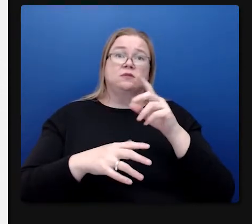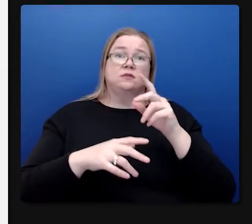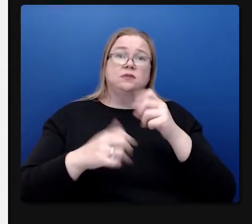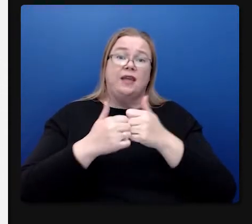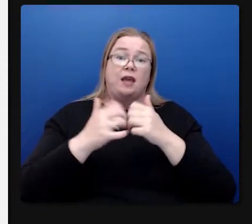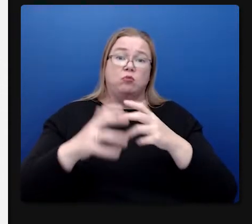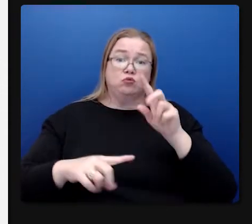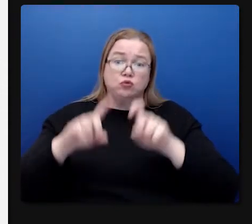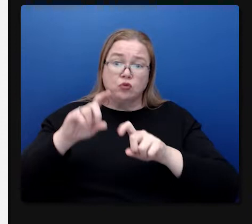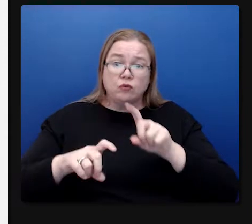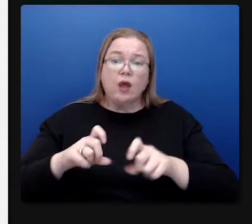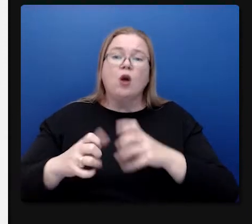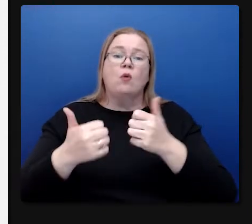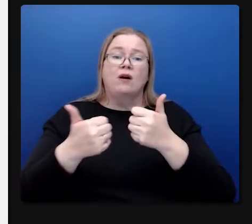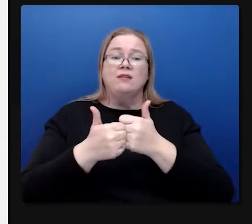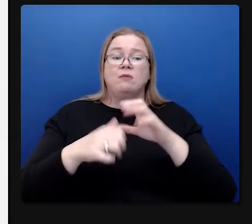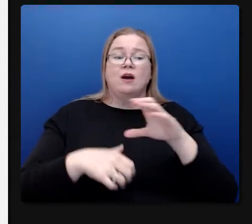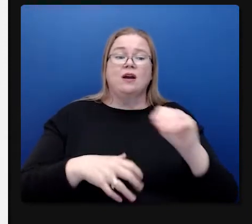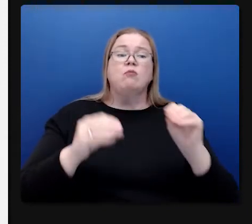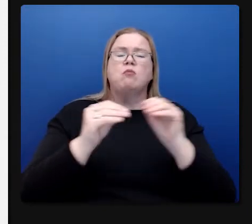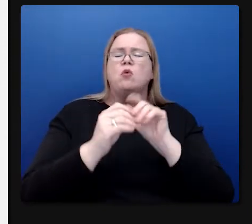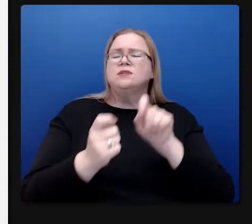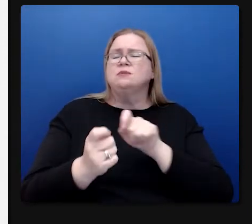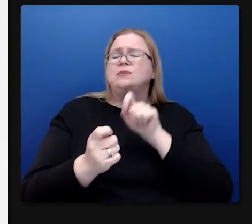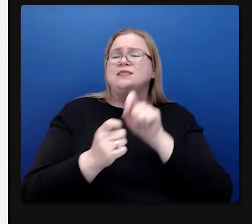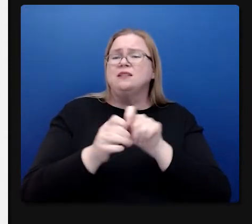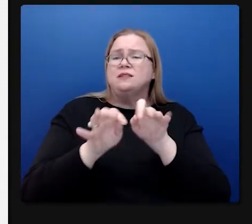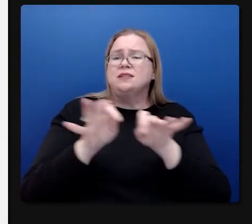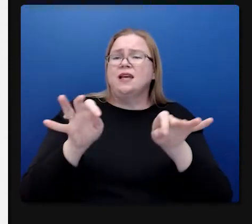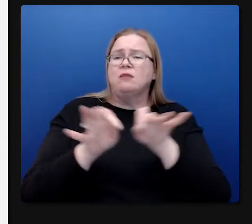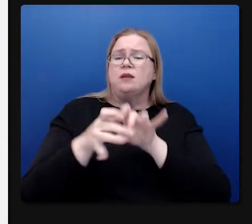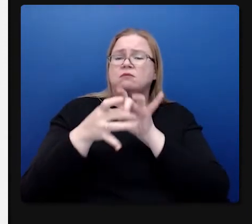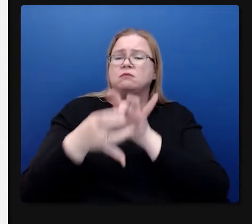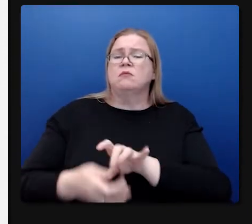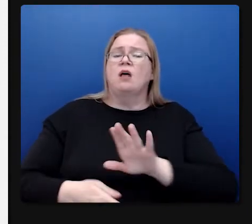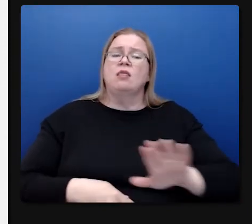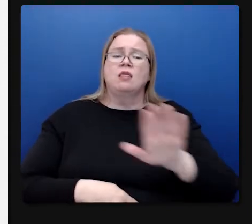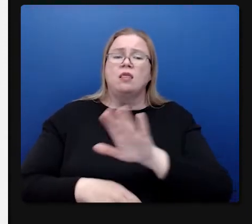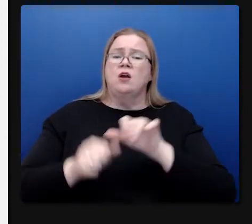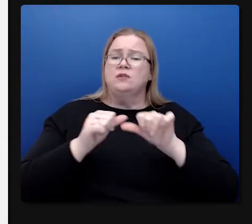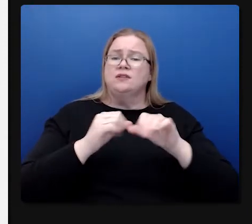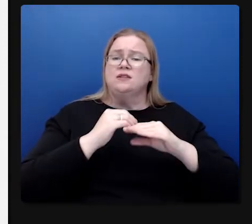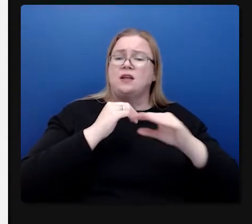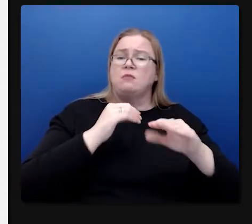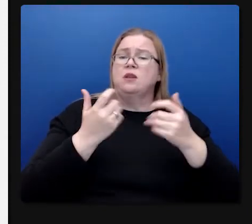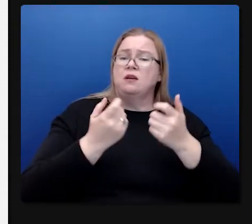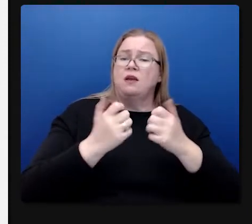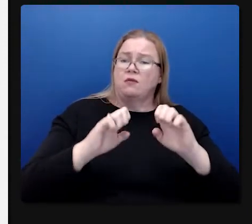want gaming companies to make more specific statements about their sustainability efforts,